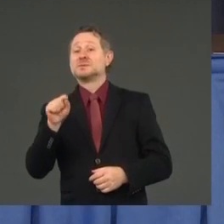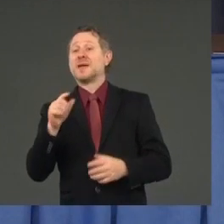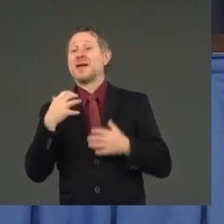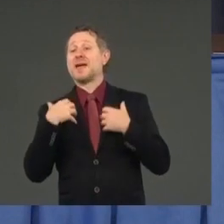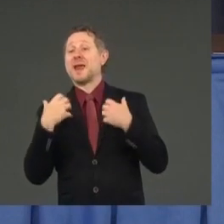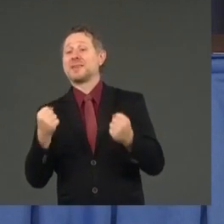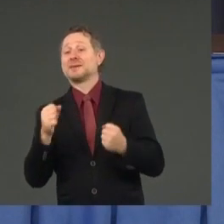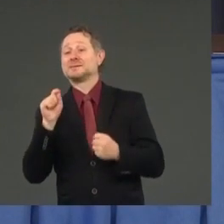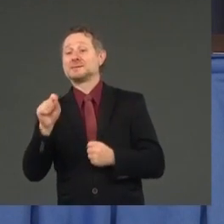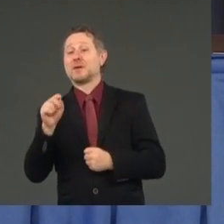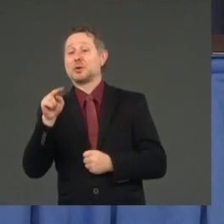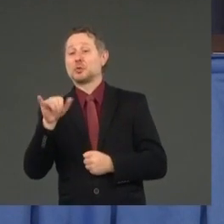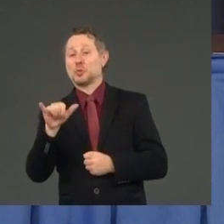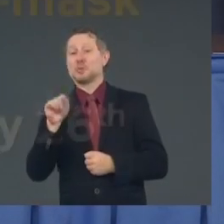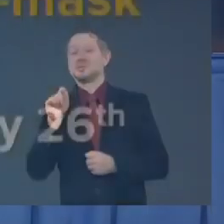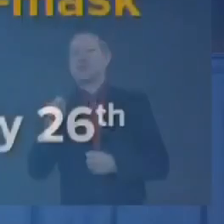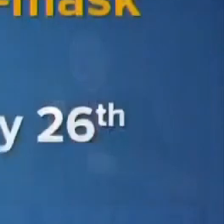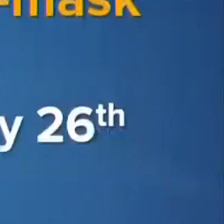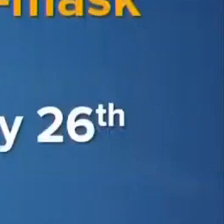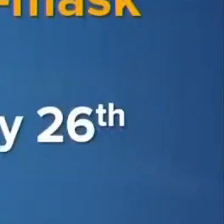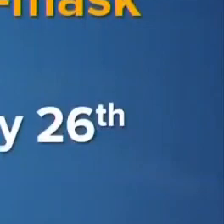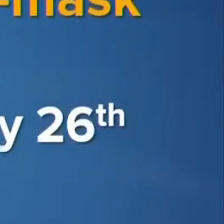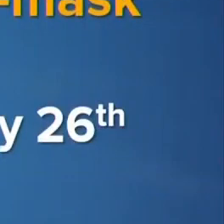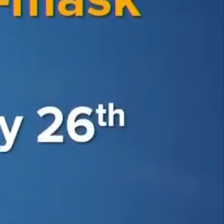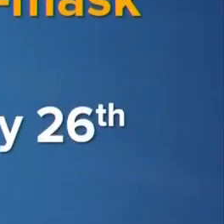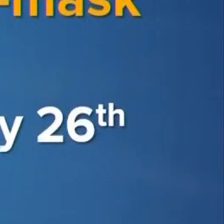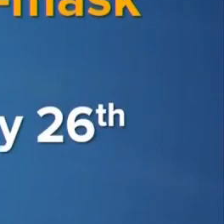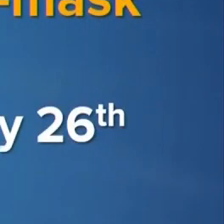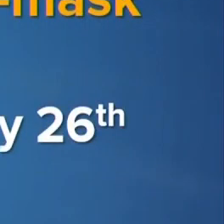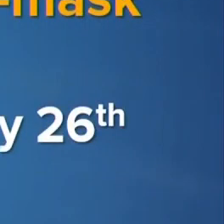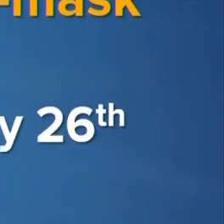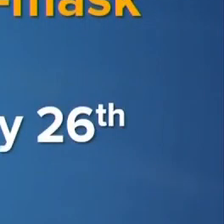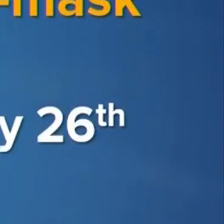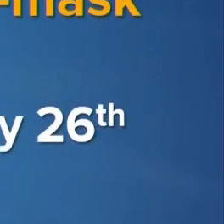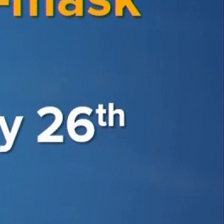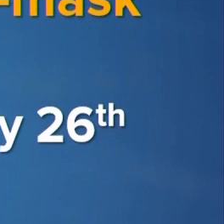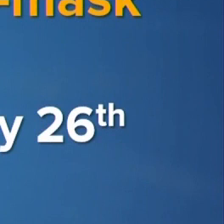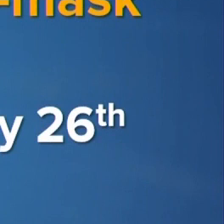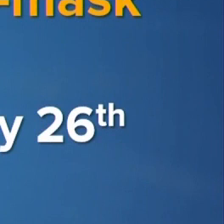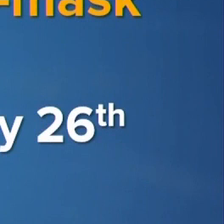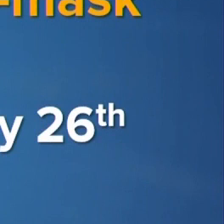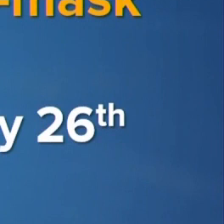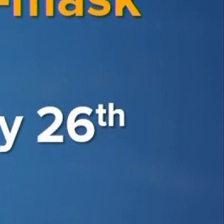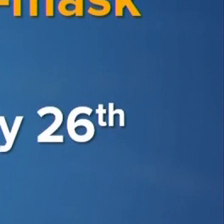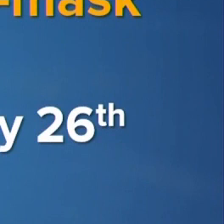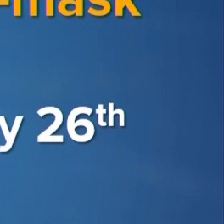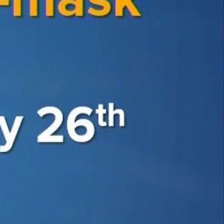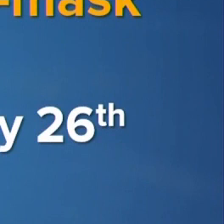THEY GO TO